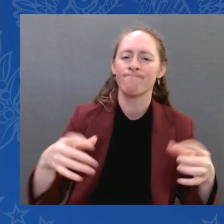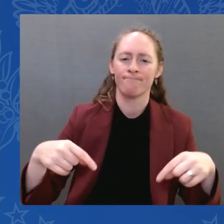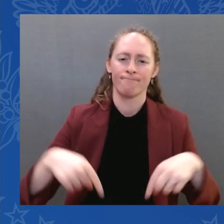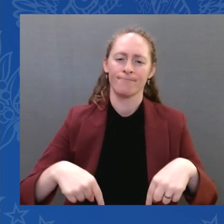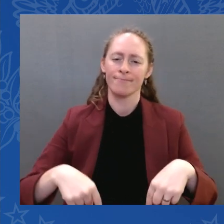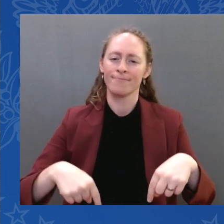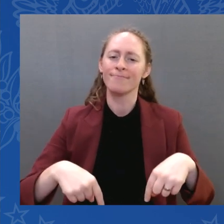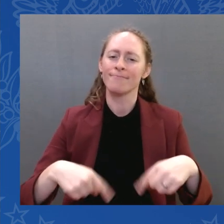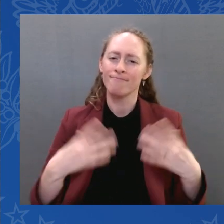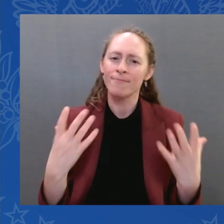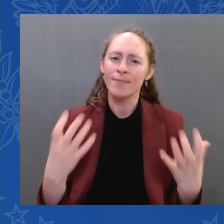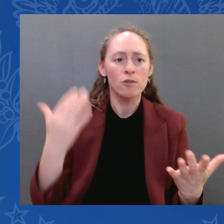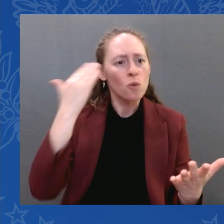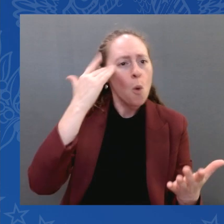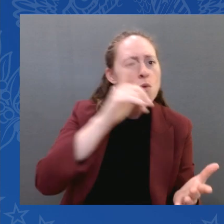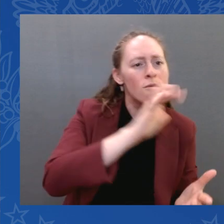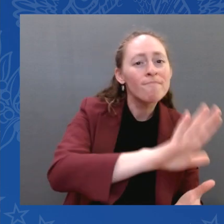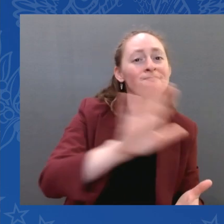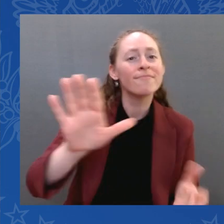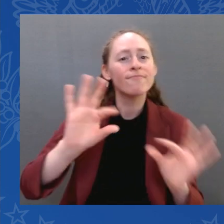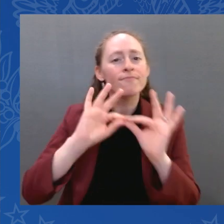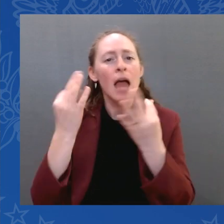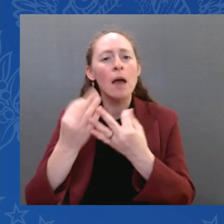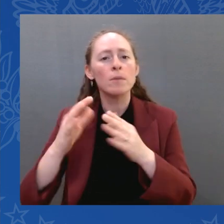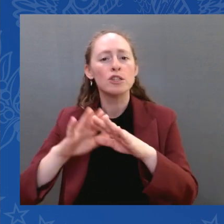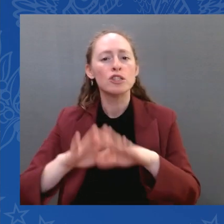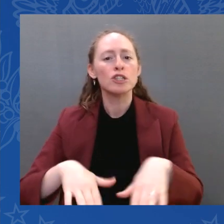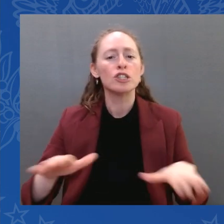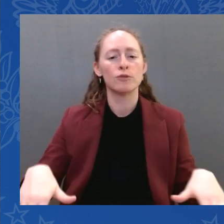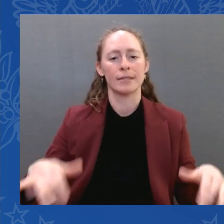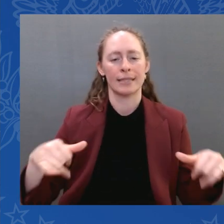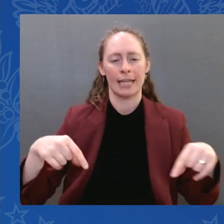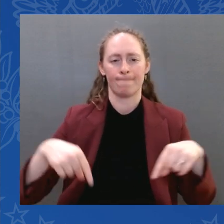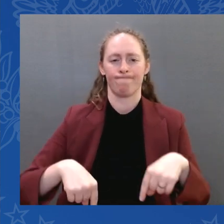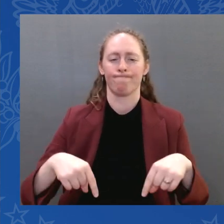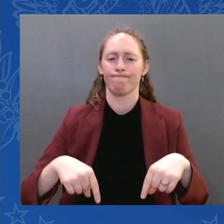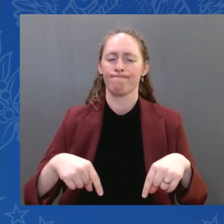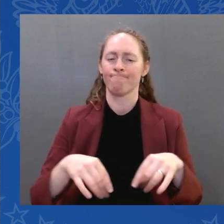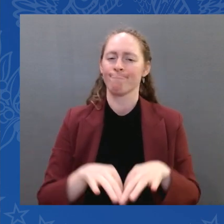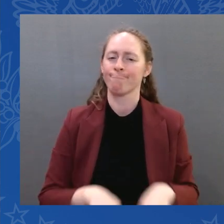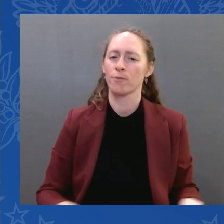That's what made it so much easier five, ten, 15, 20 years ago.